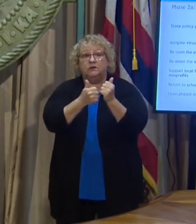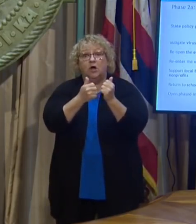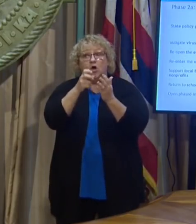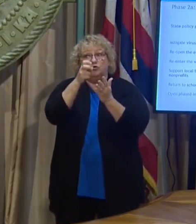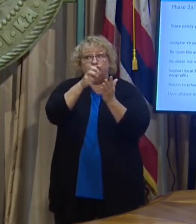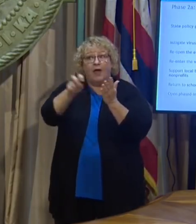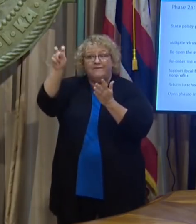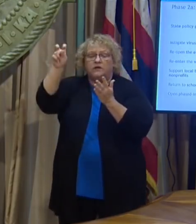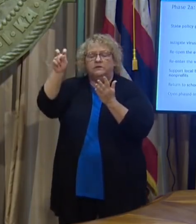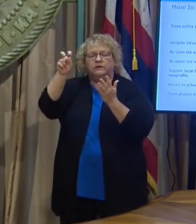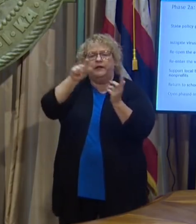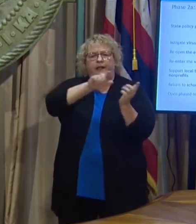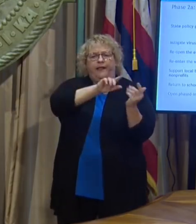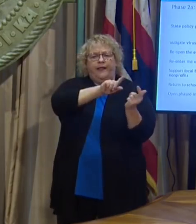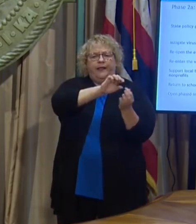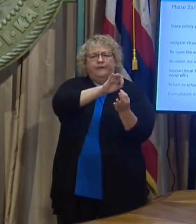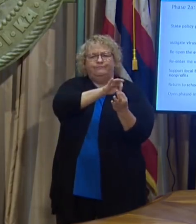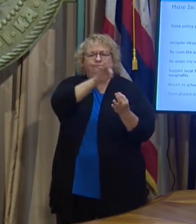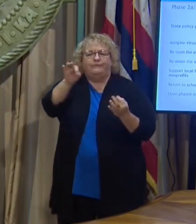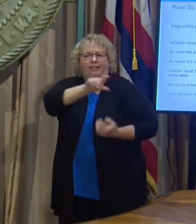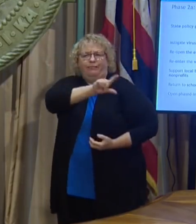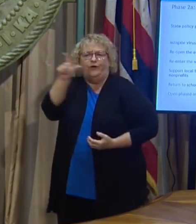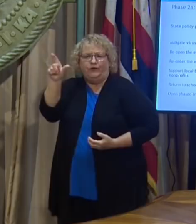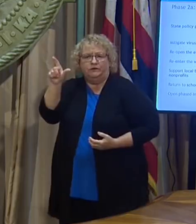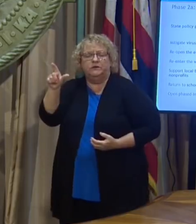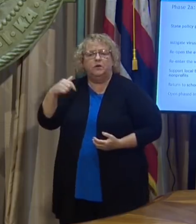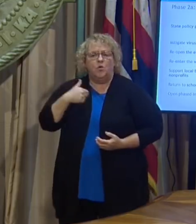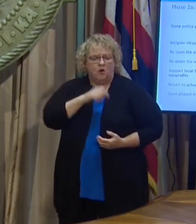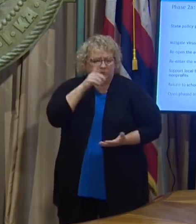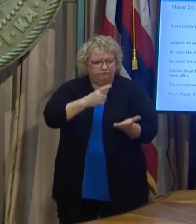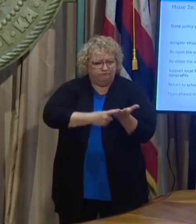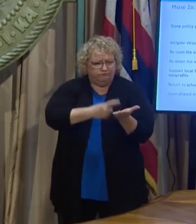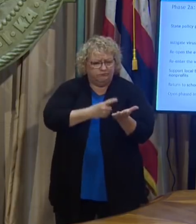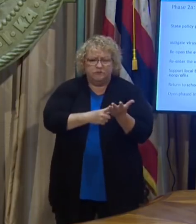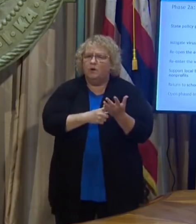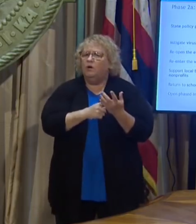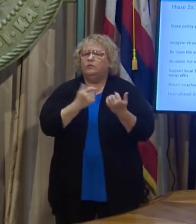APPROPRIATE TIME, AND OPEN PHASED-IN TRAVEL.